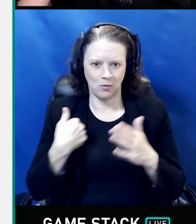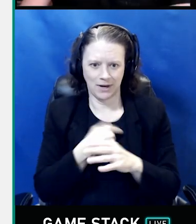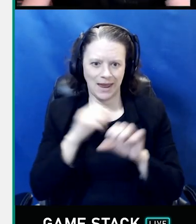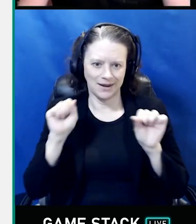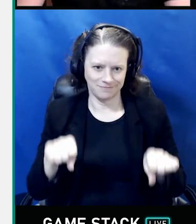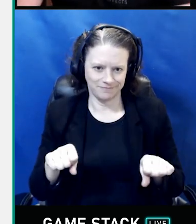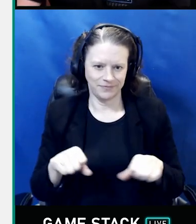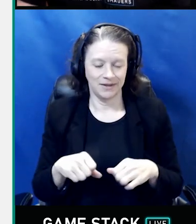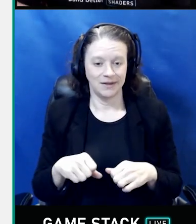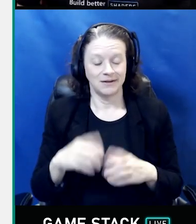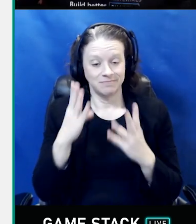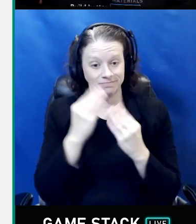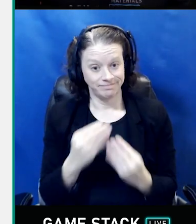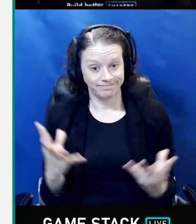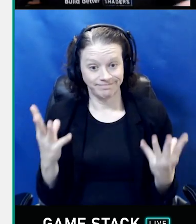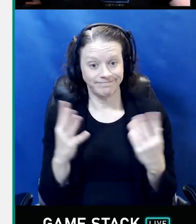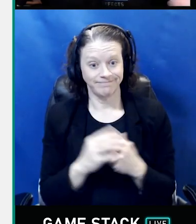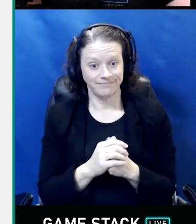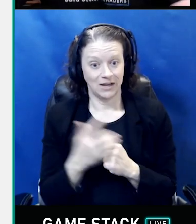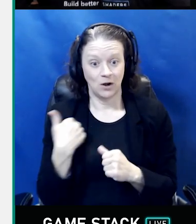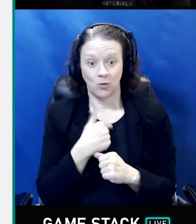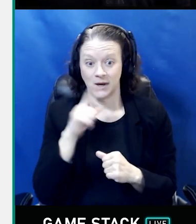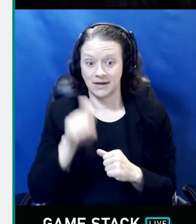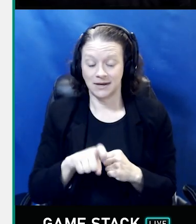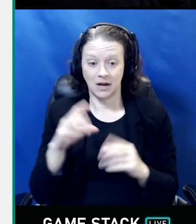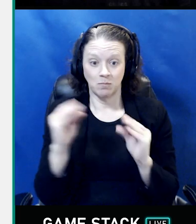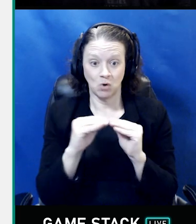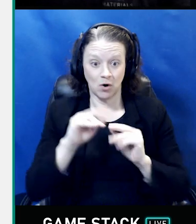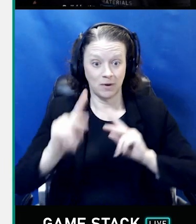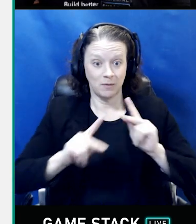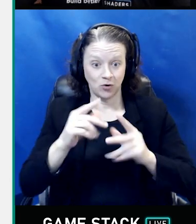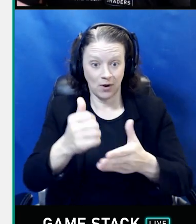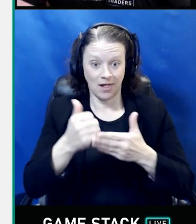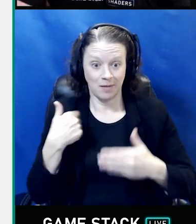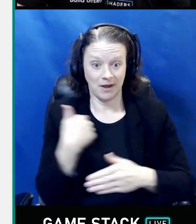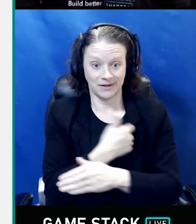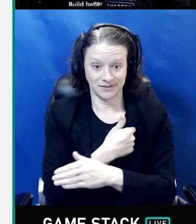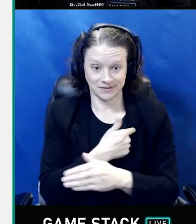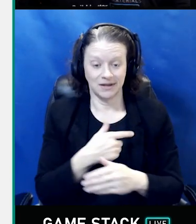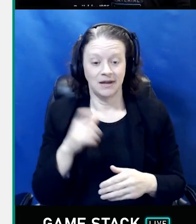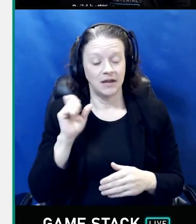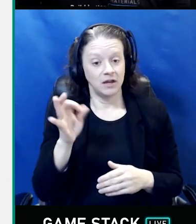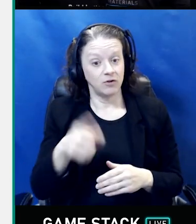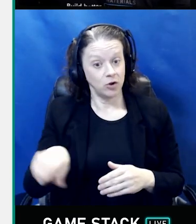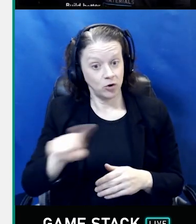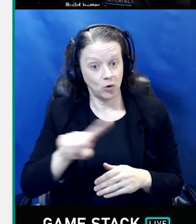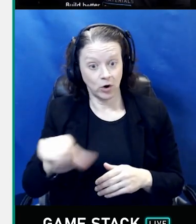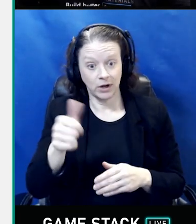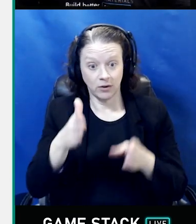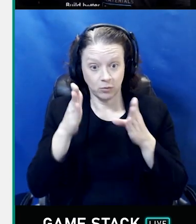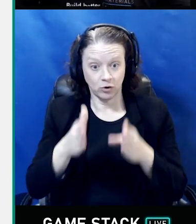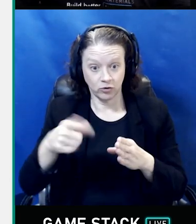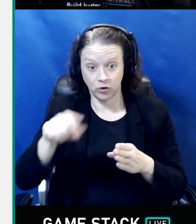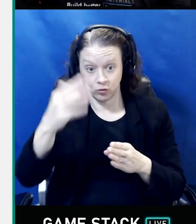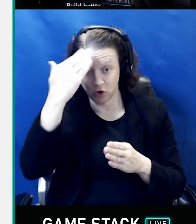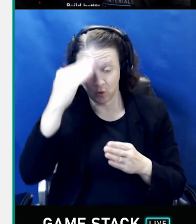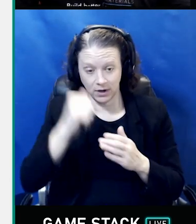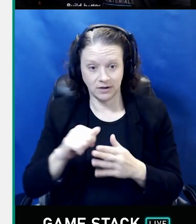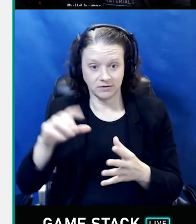That said, we need more people to help us in this endeavour. And if you or someone you know is a compiler developer and is interested,